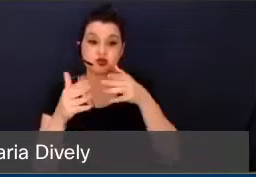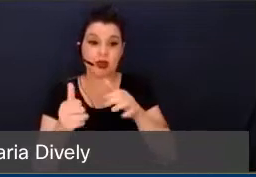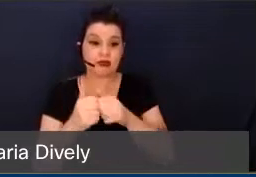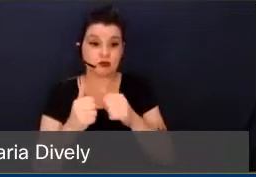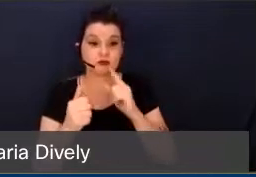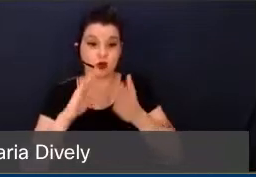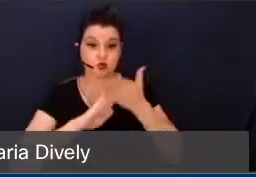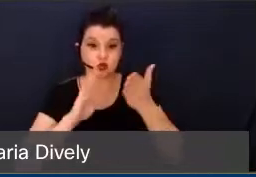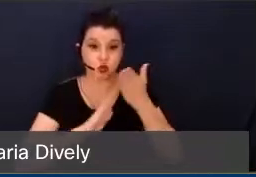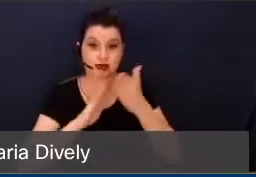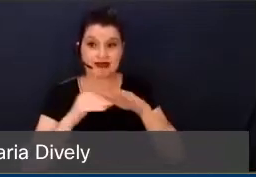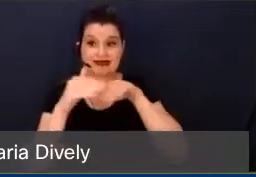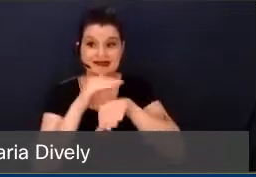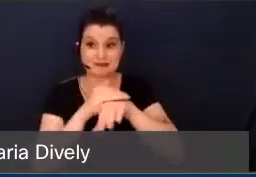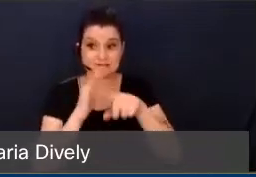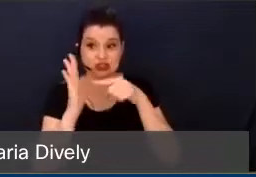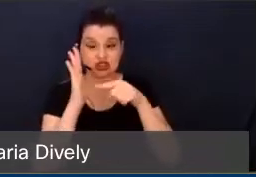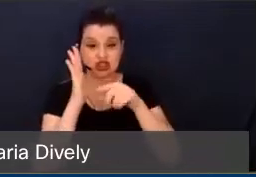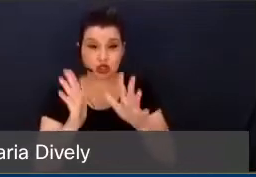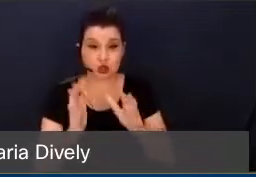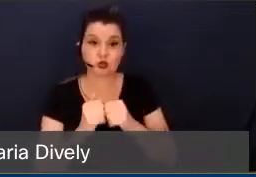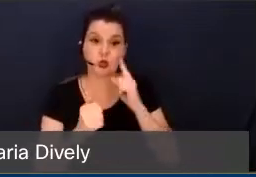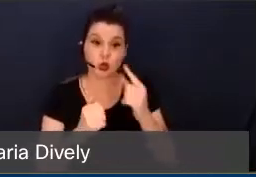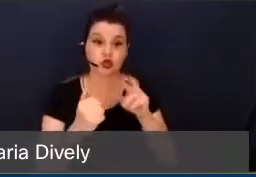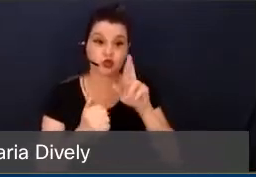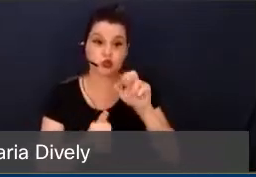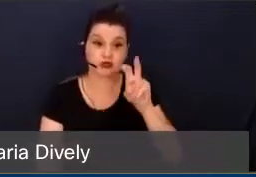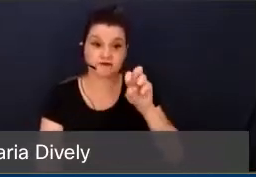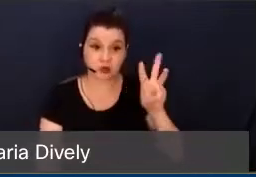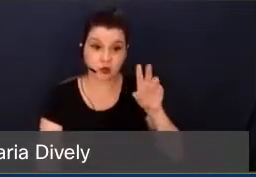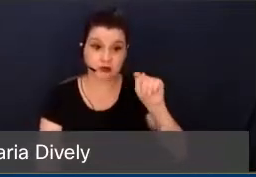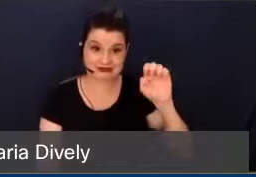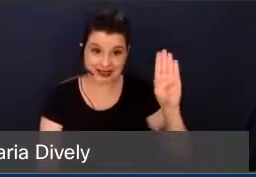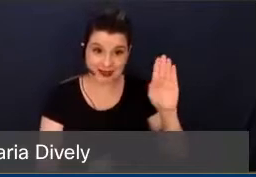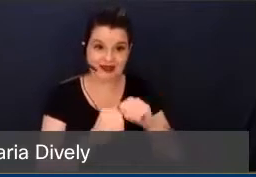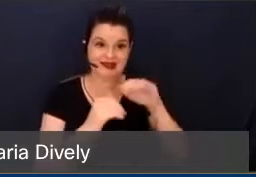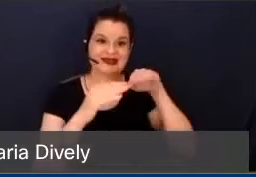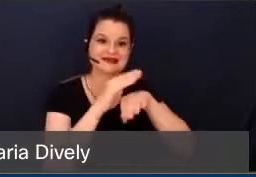by running the accessibility checker. So you can go to the review tab and go to accessibility checker.